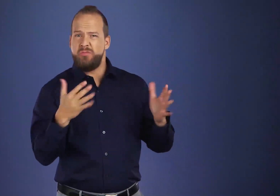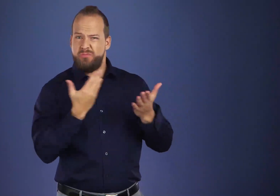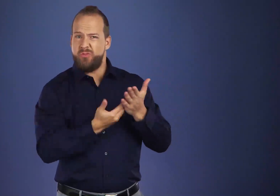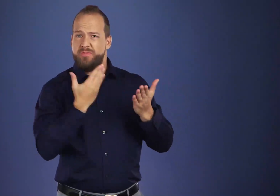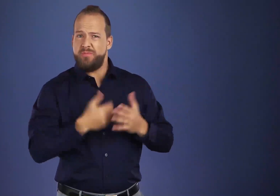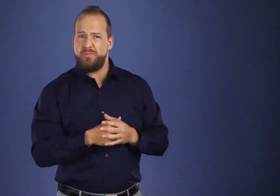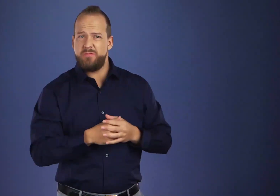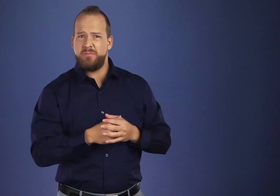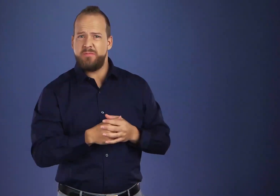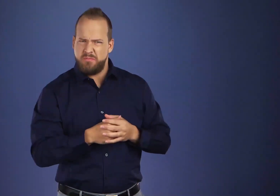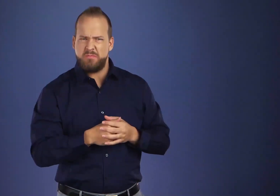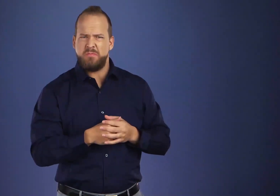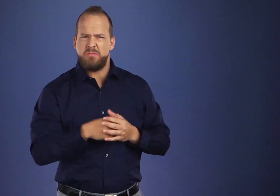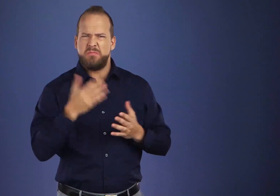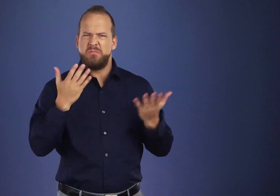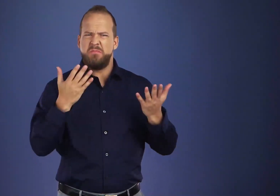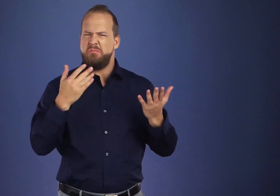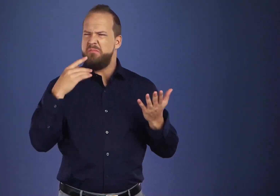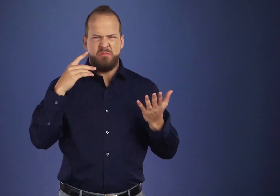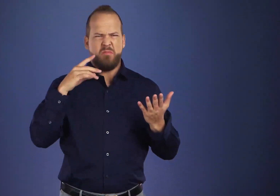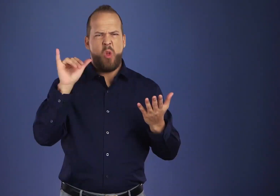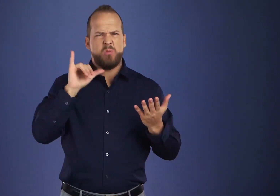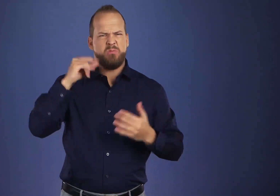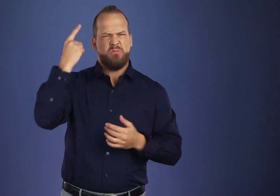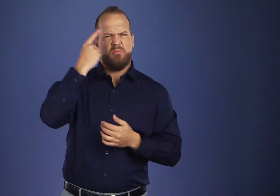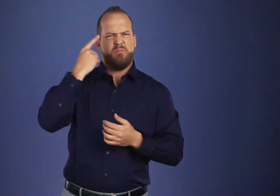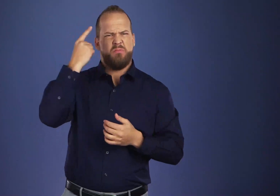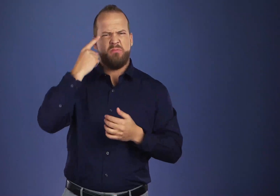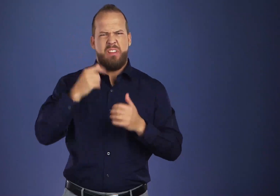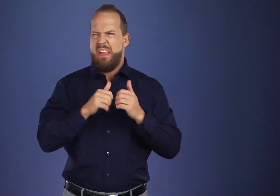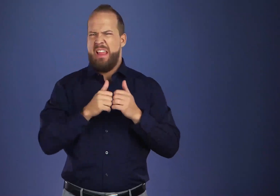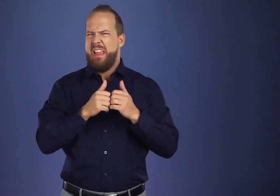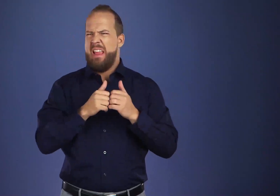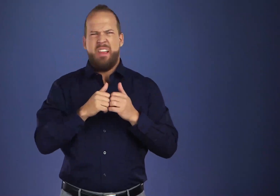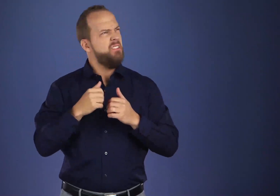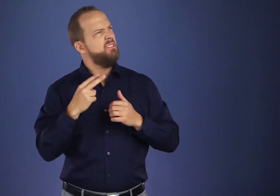Fortunately, we who have tried it and with equal misgivings,